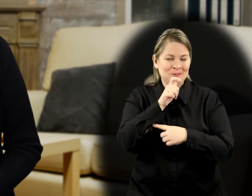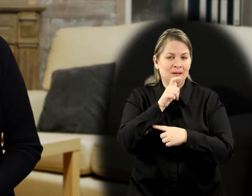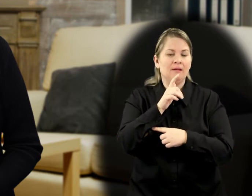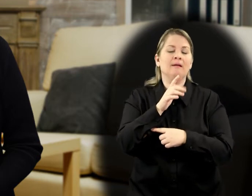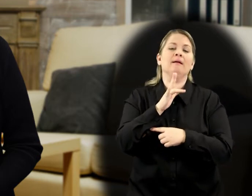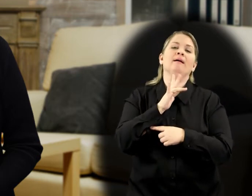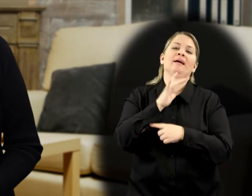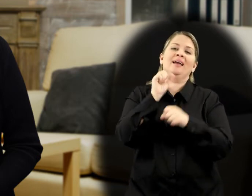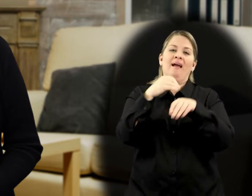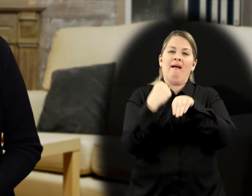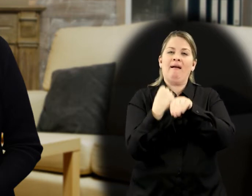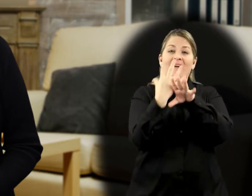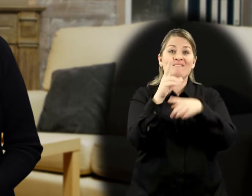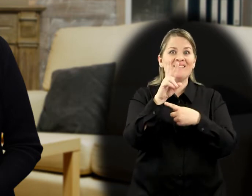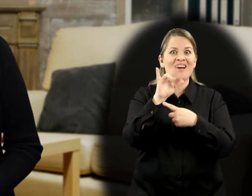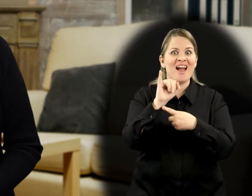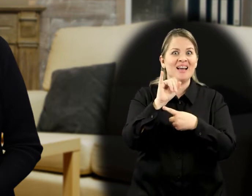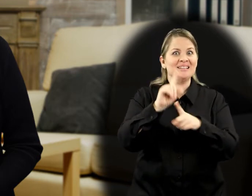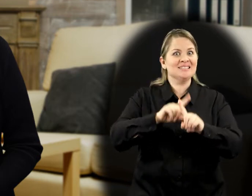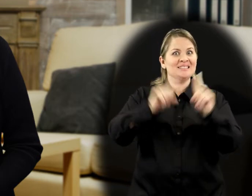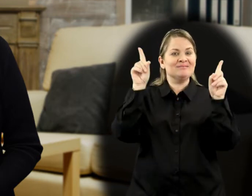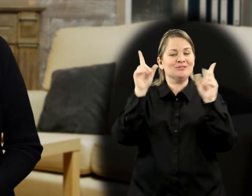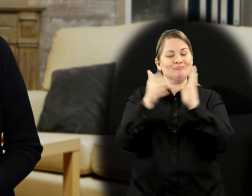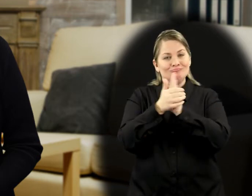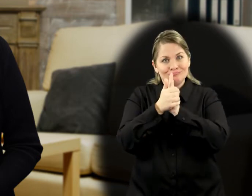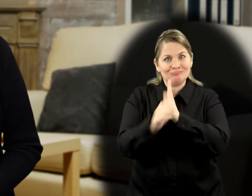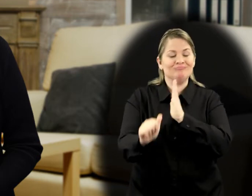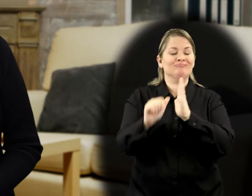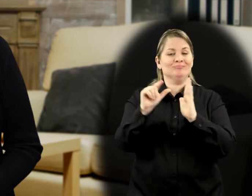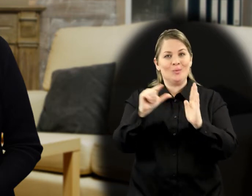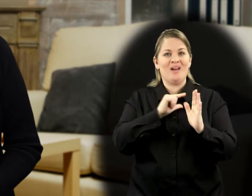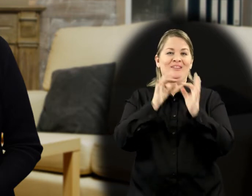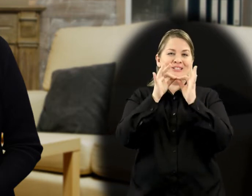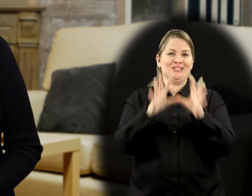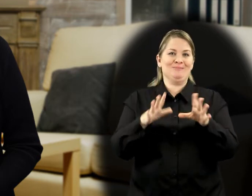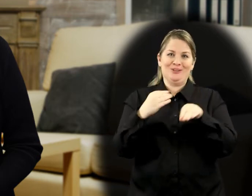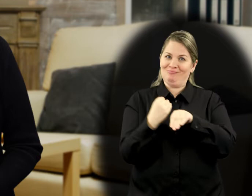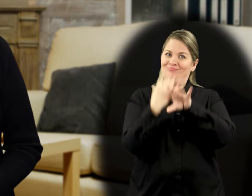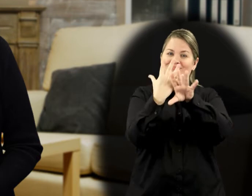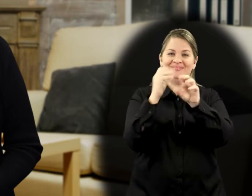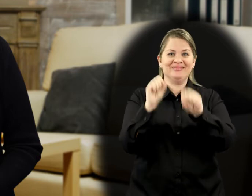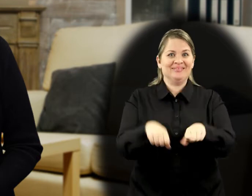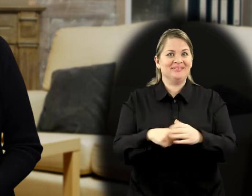from outside their local community.